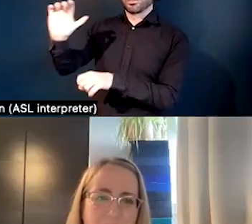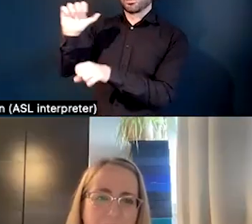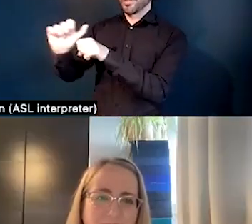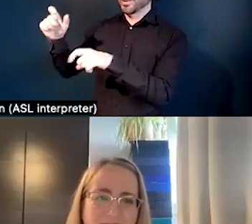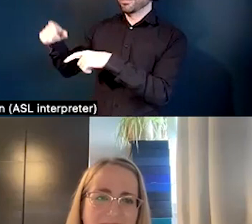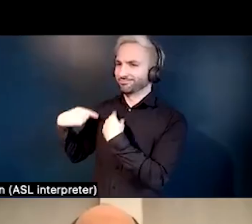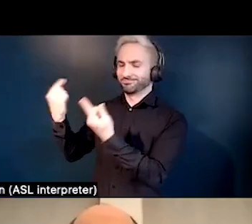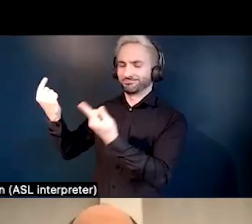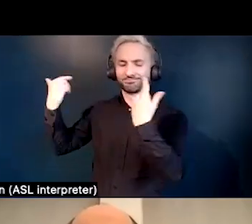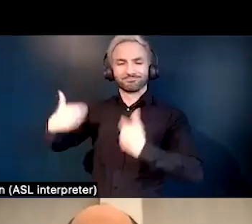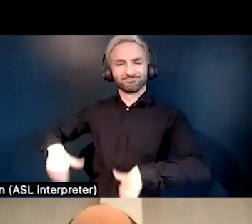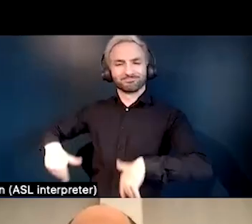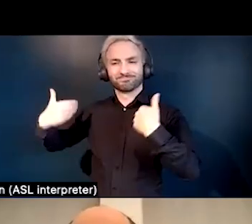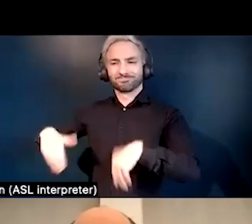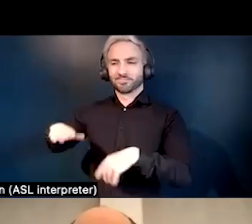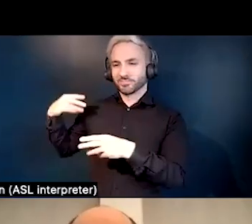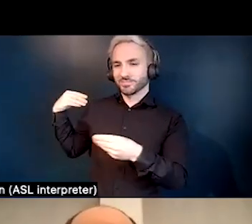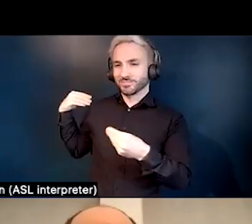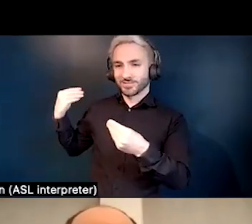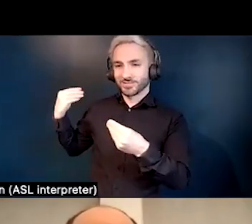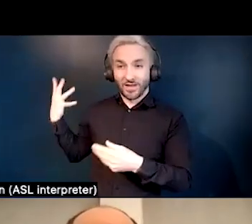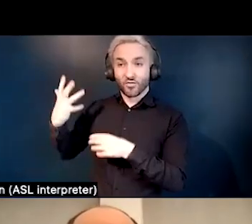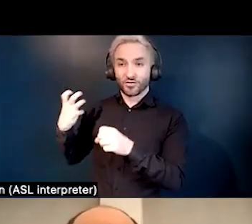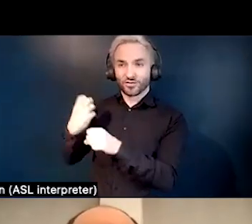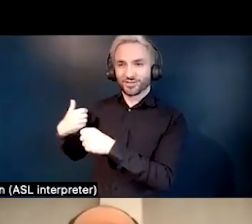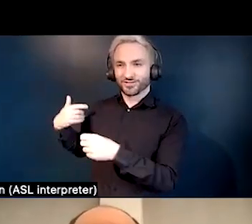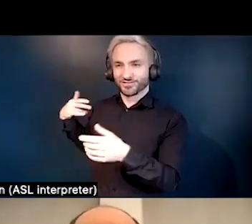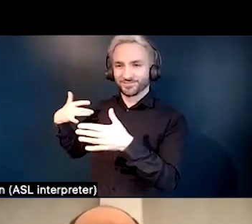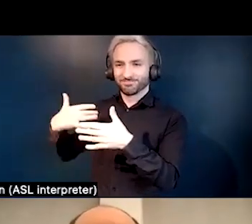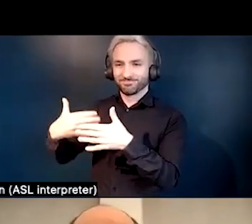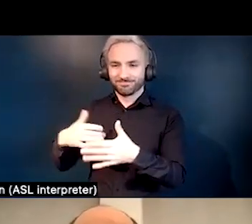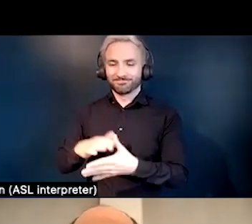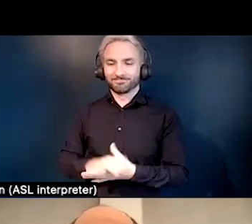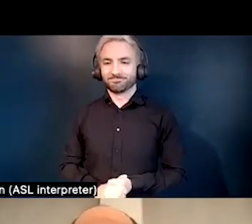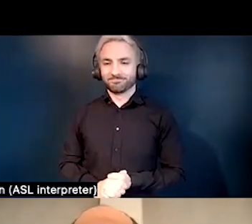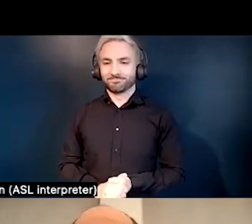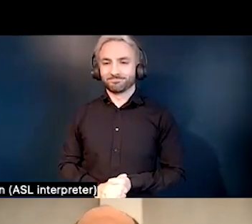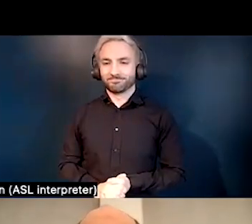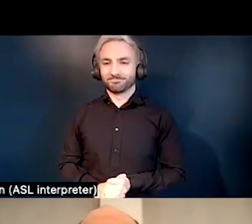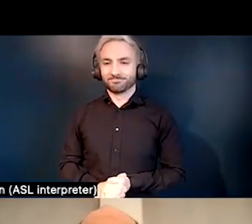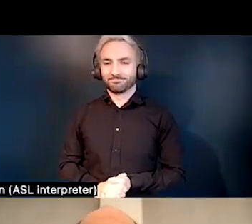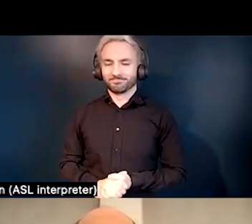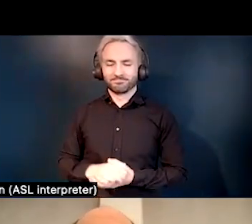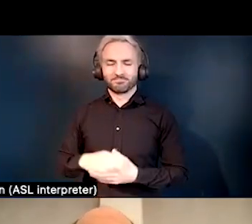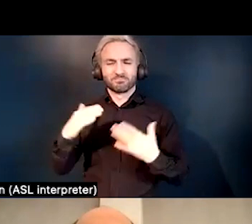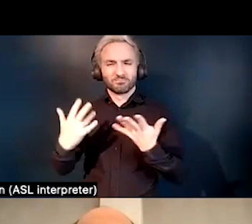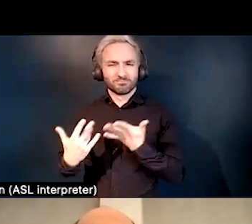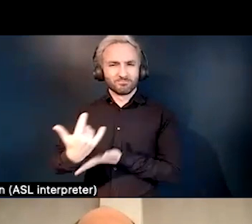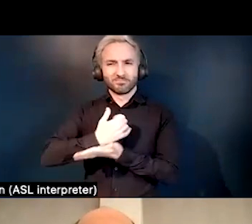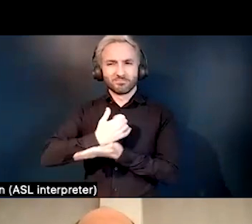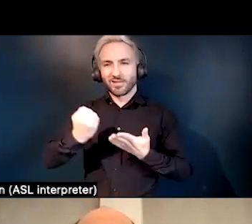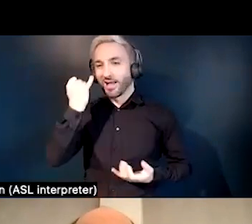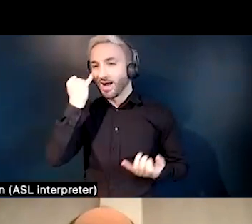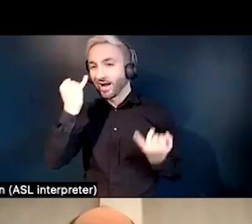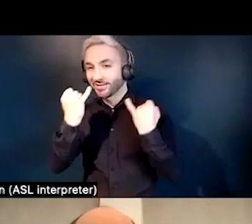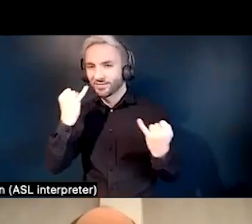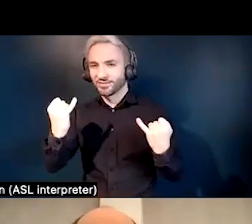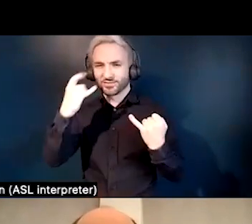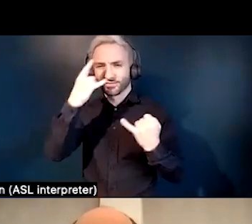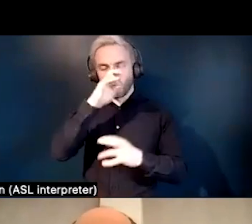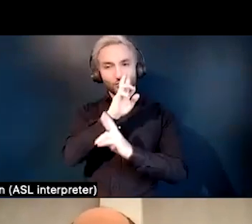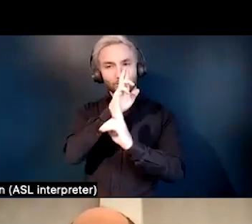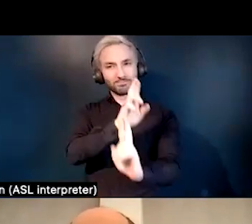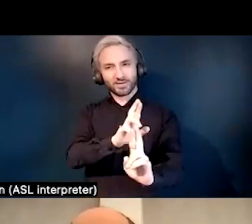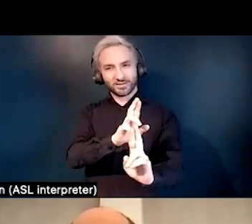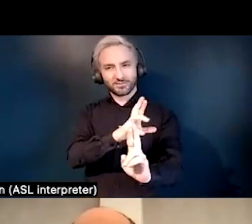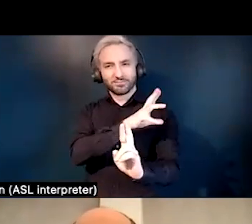years and channelling some of the ideas and the concepts for respecting and recognising indigenous